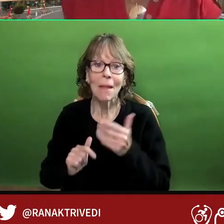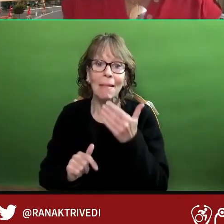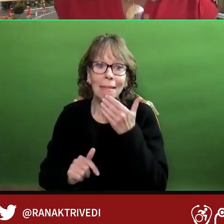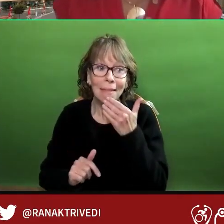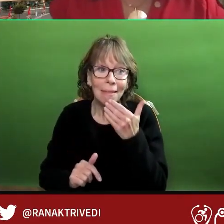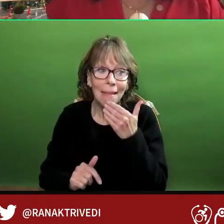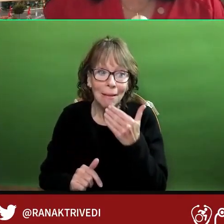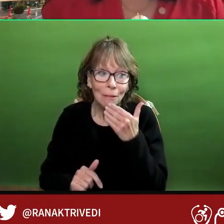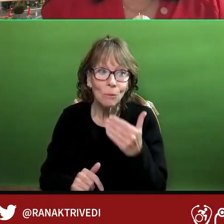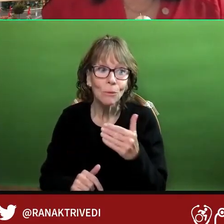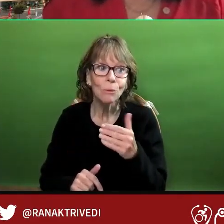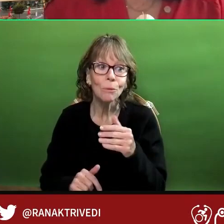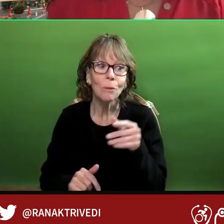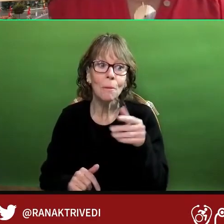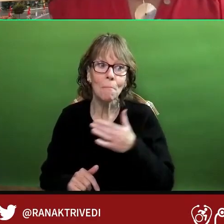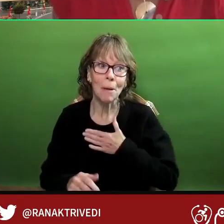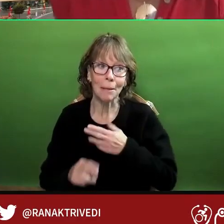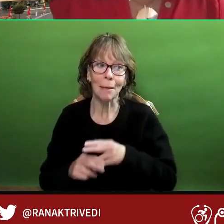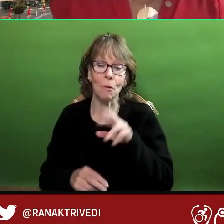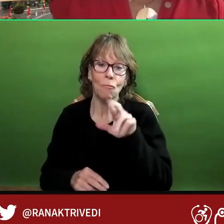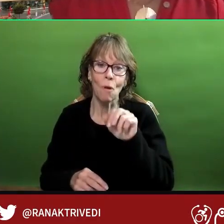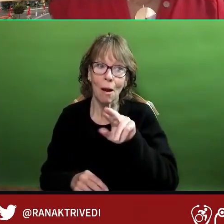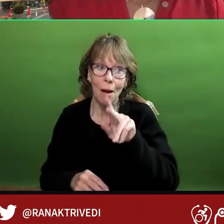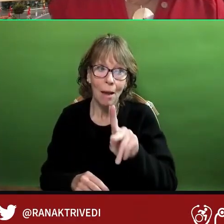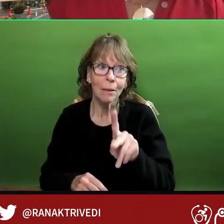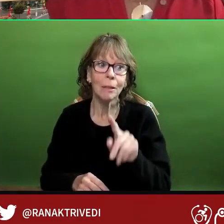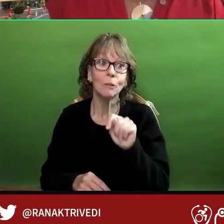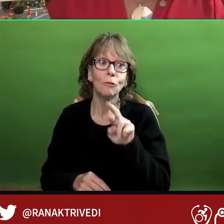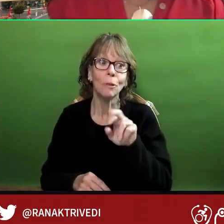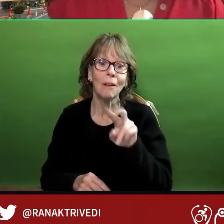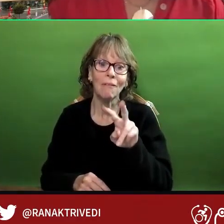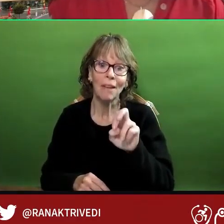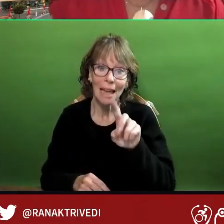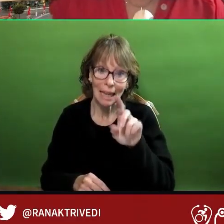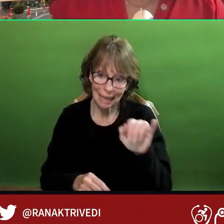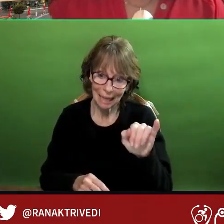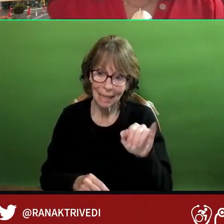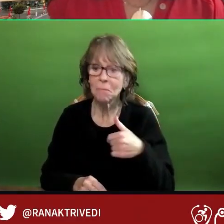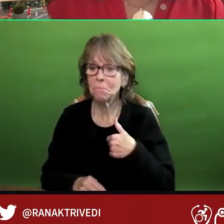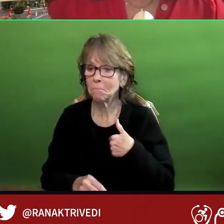As has been seen said, my visual description is I also am a South Asian woman.